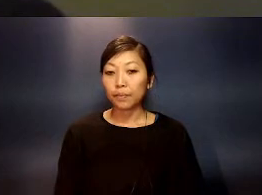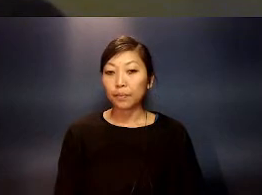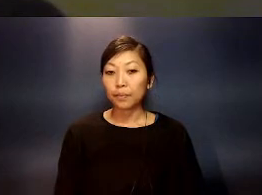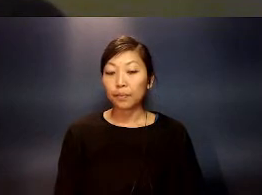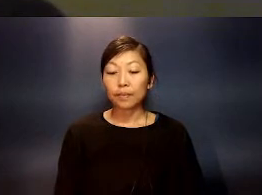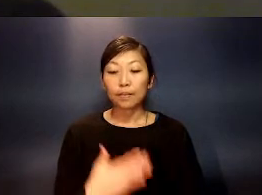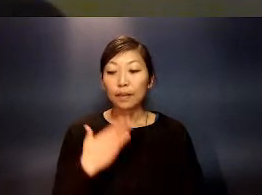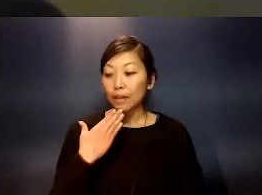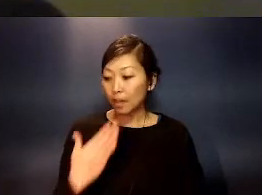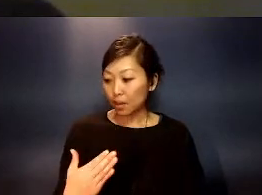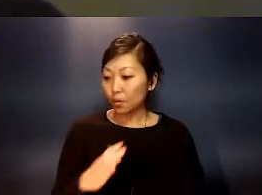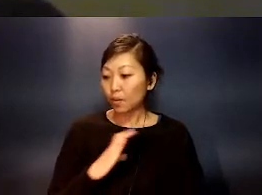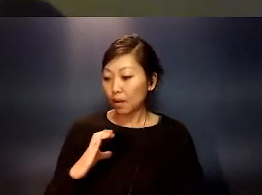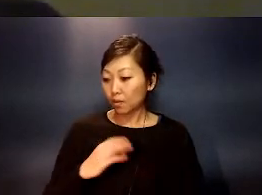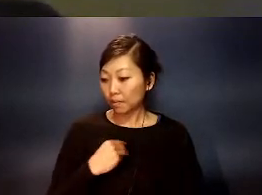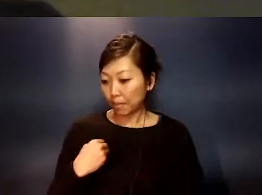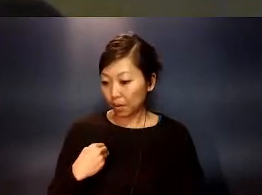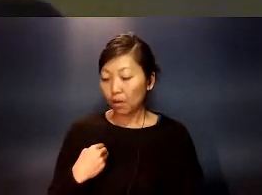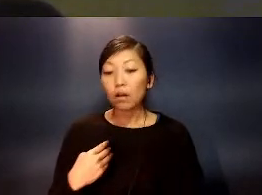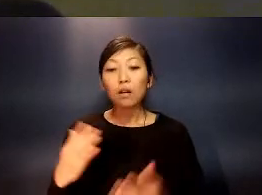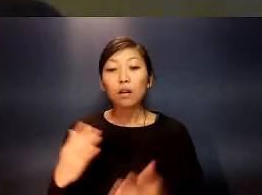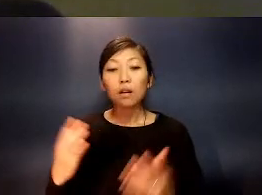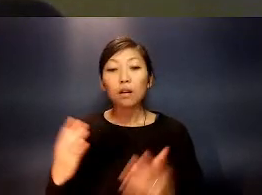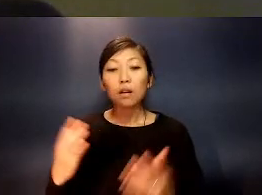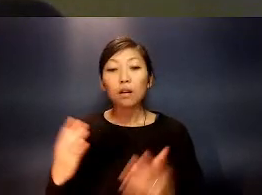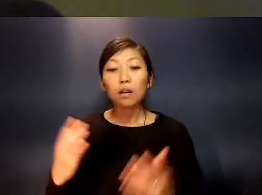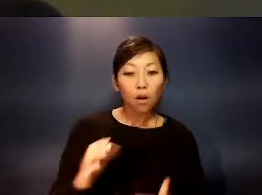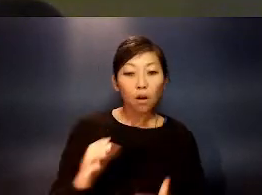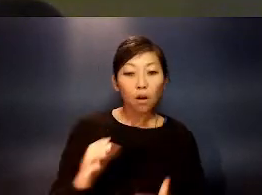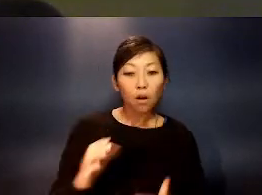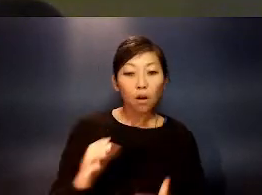SO LET'S JUST -- I'LL JUST TAKE THE ORDER IN THE CHAT QUEUE. SO WE'LL START WITH COUNCIL MEMBER FLETCHER.